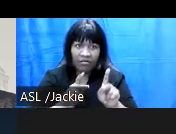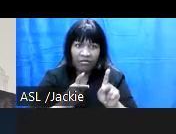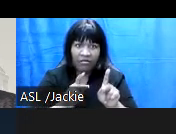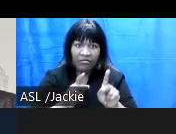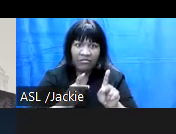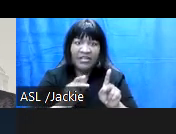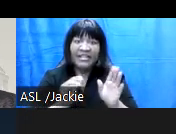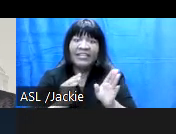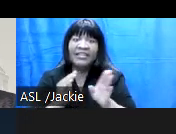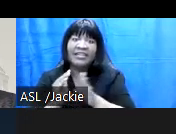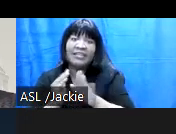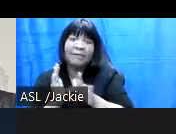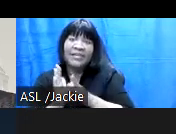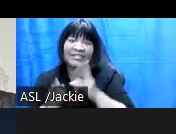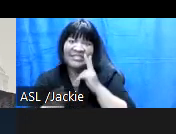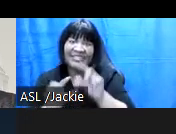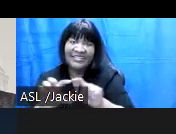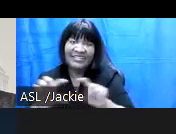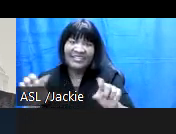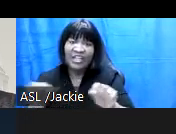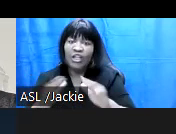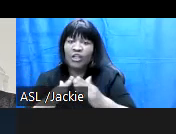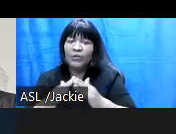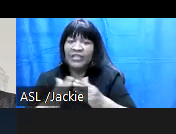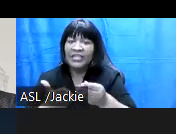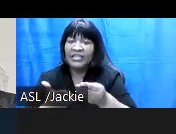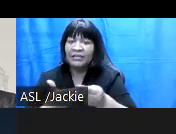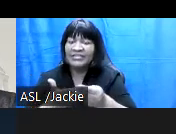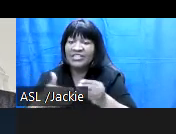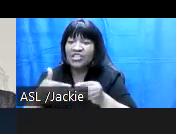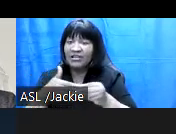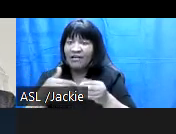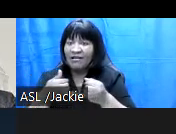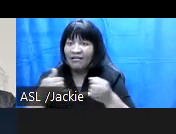towards the middle of the page is the Community Compensation guidelines Tab. You will select that.